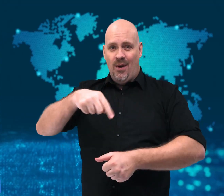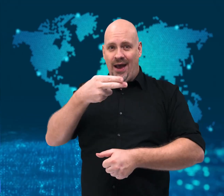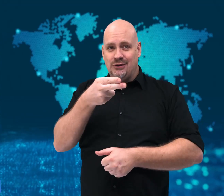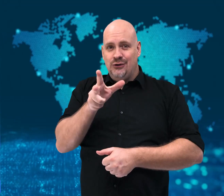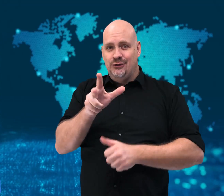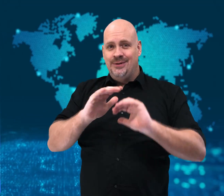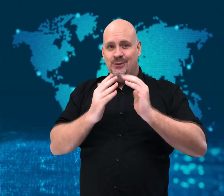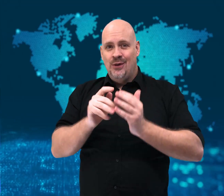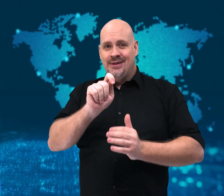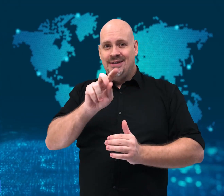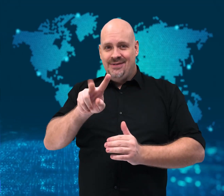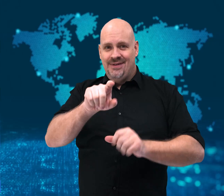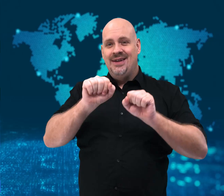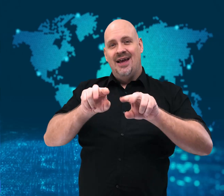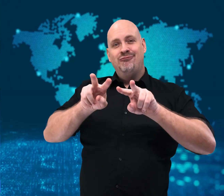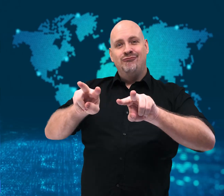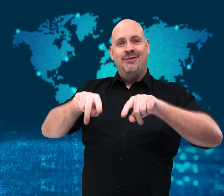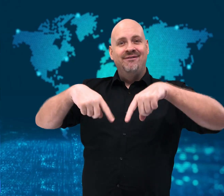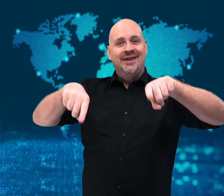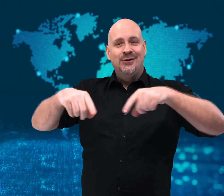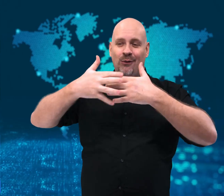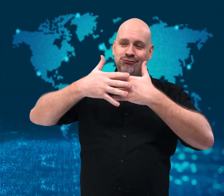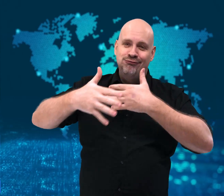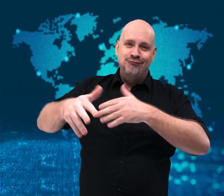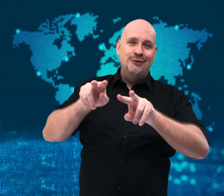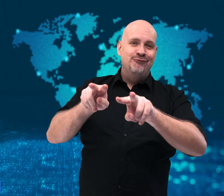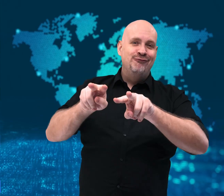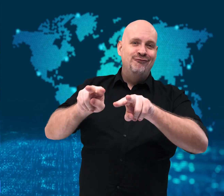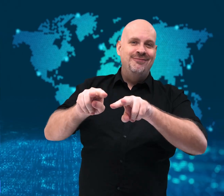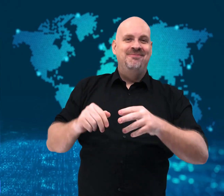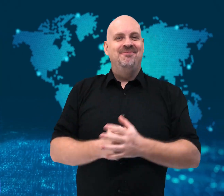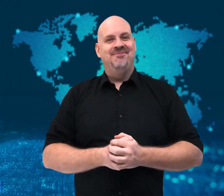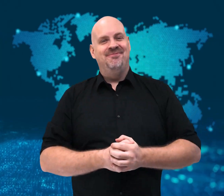and follow H3 World TV to get new video updates!